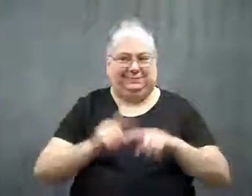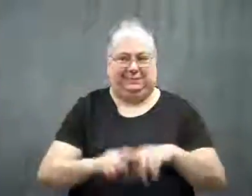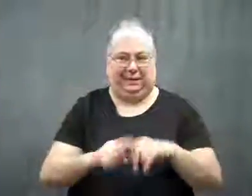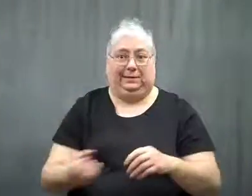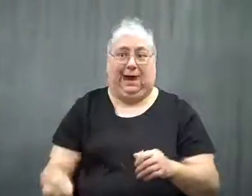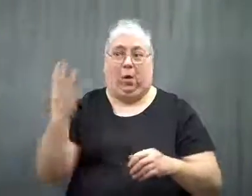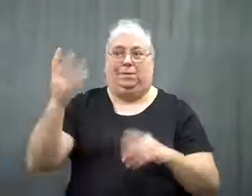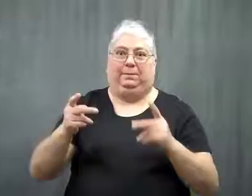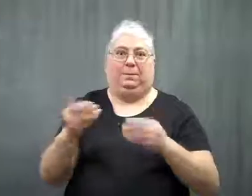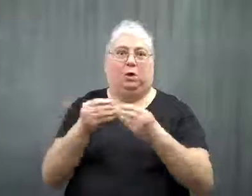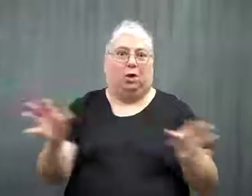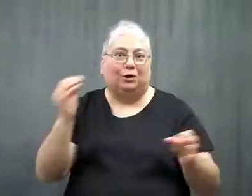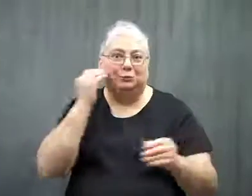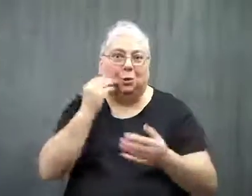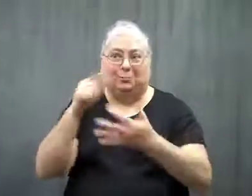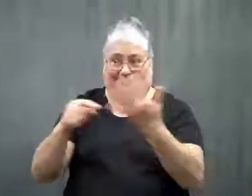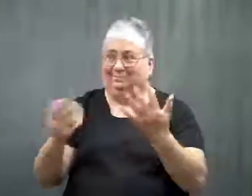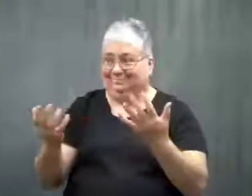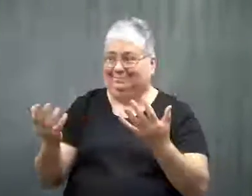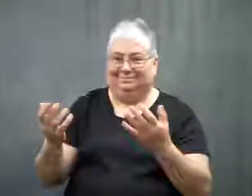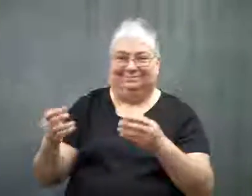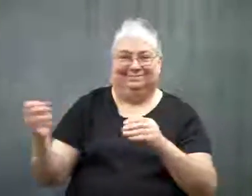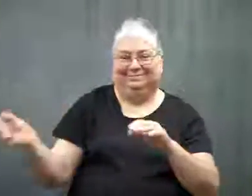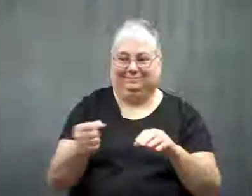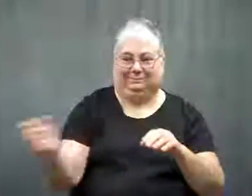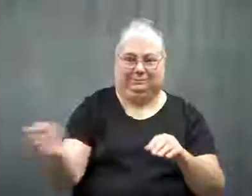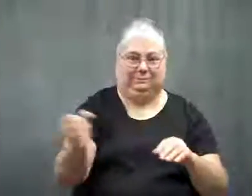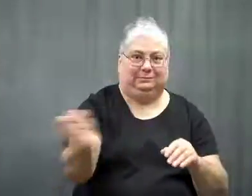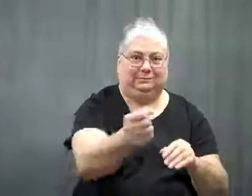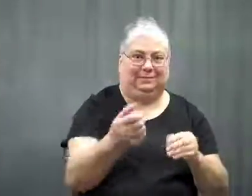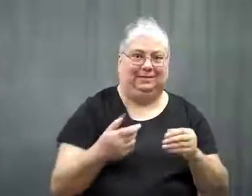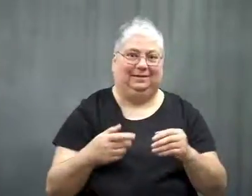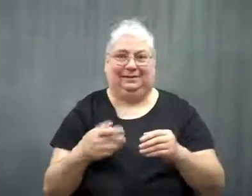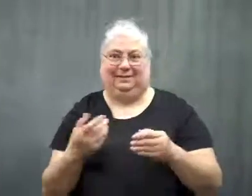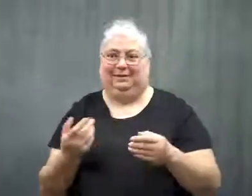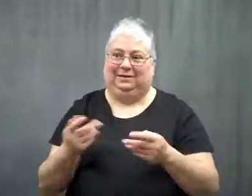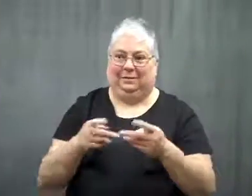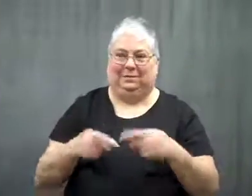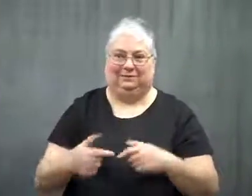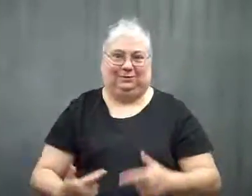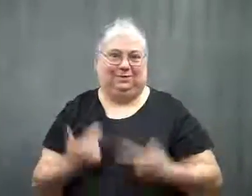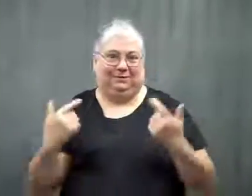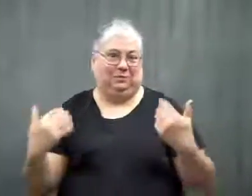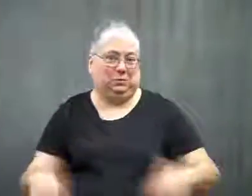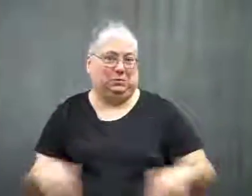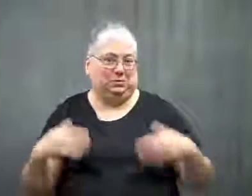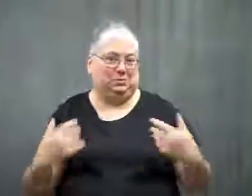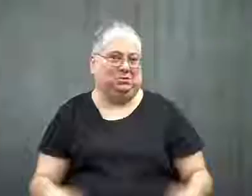Being able to place all these people depends on how many have lost their homes.